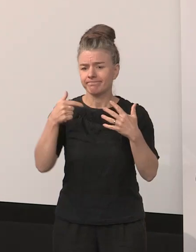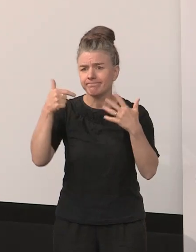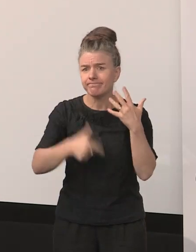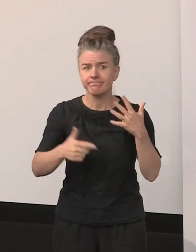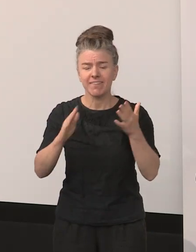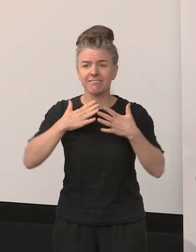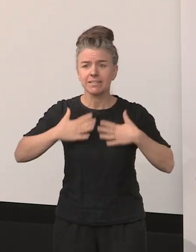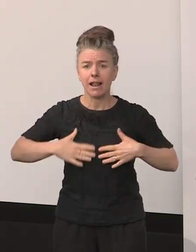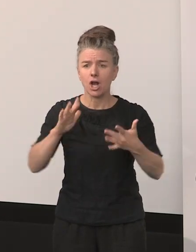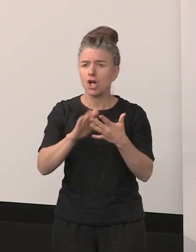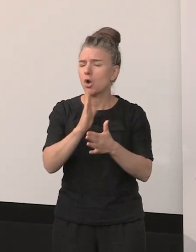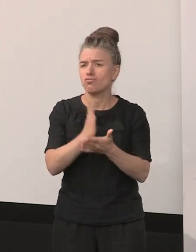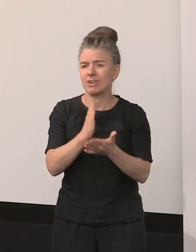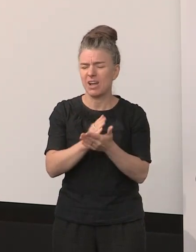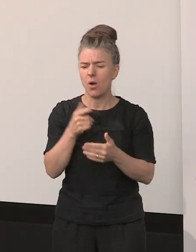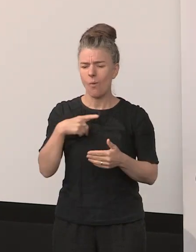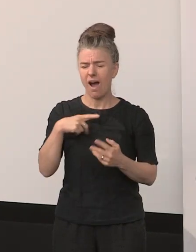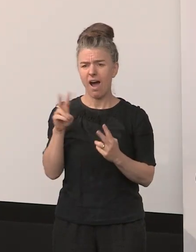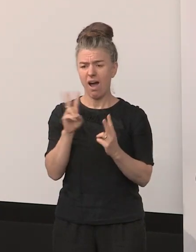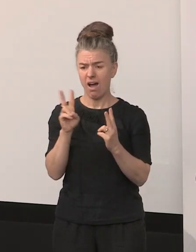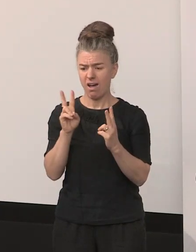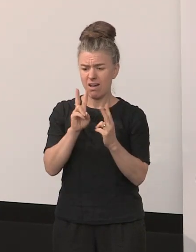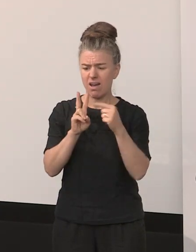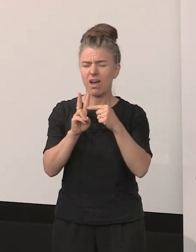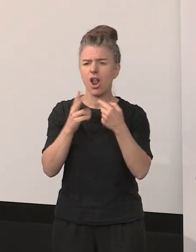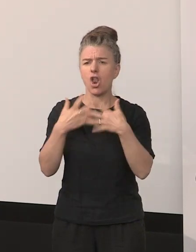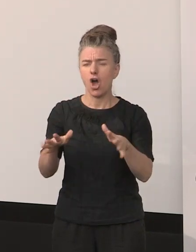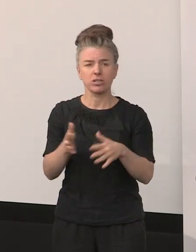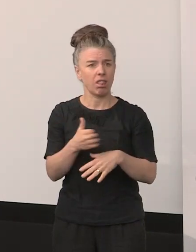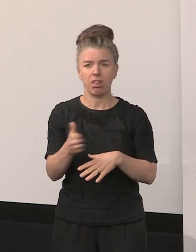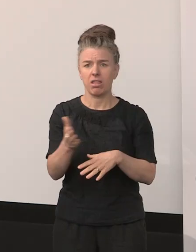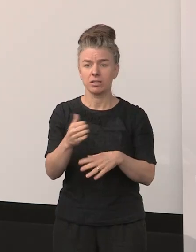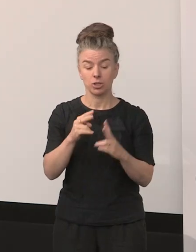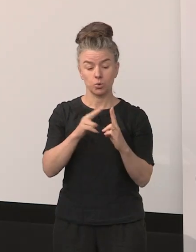with two friends after getting